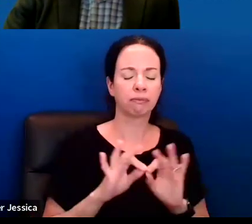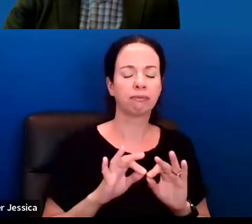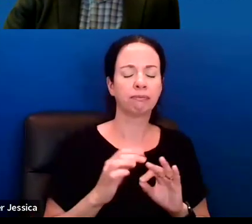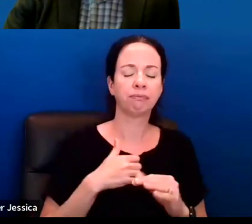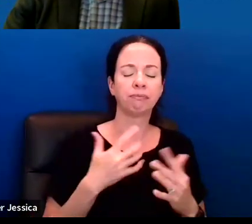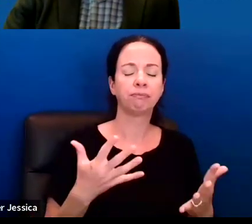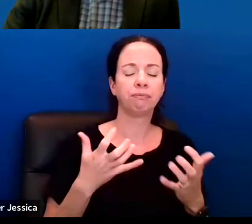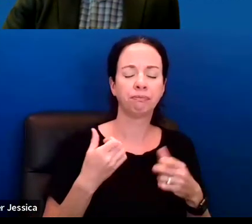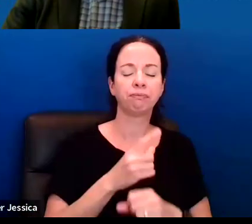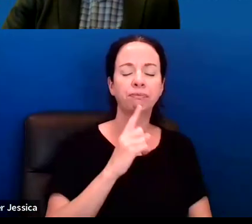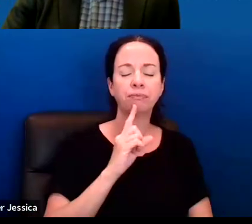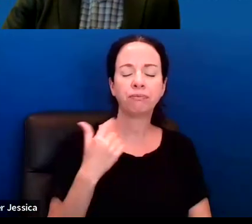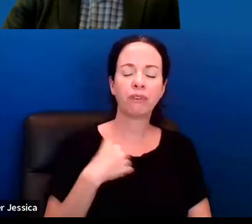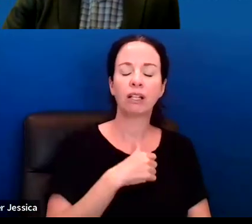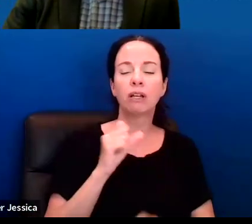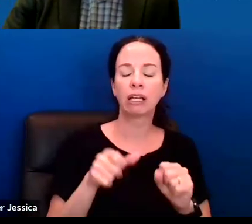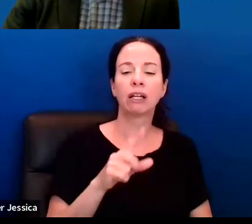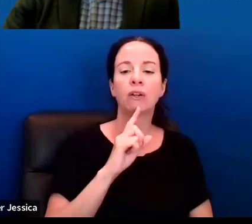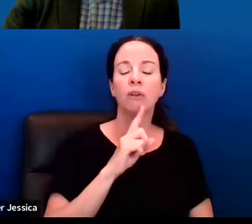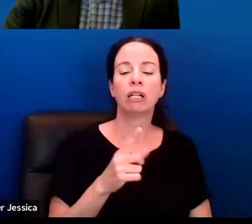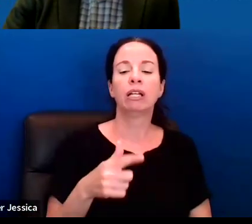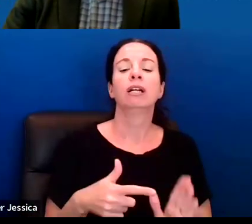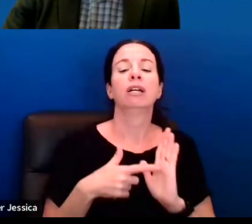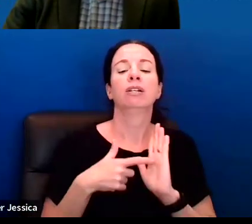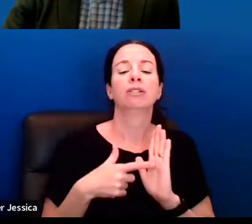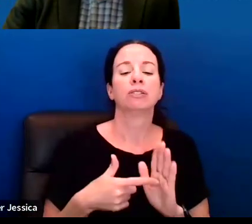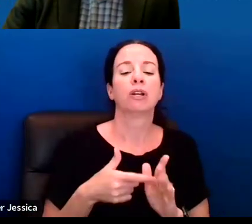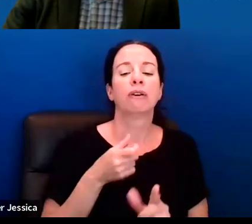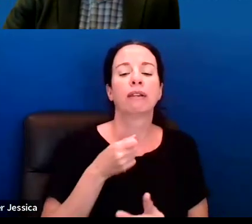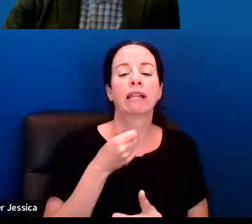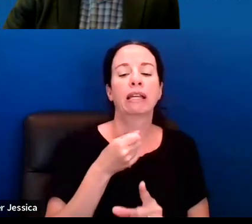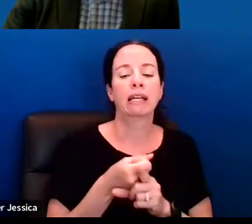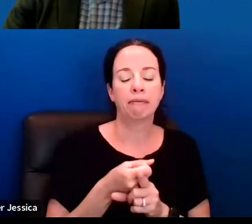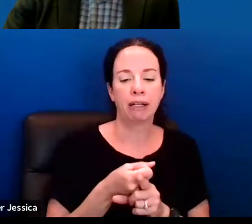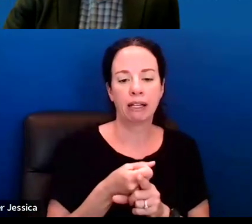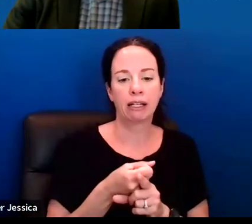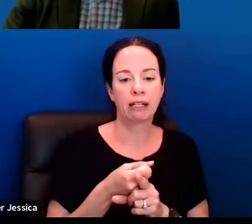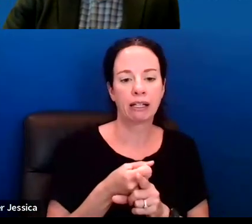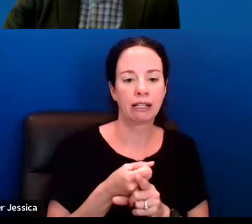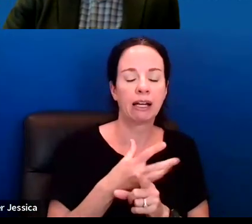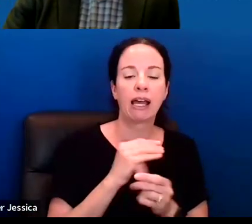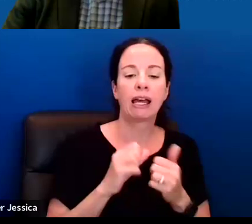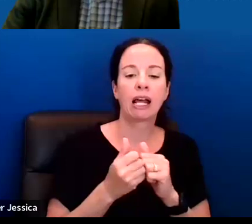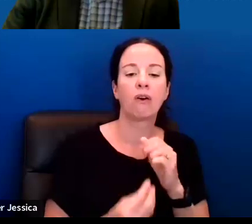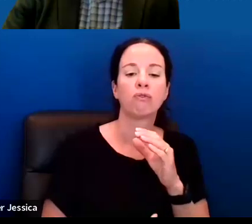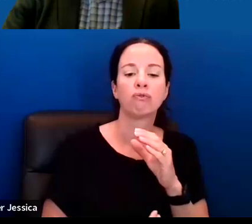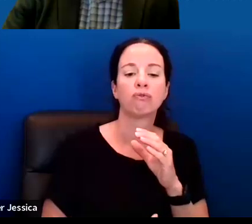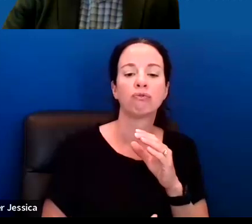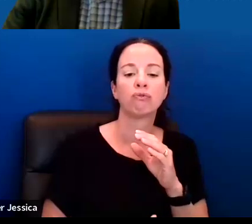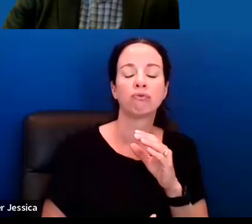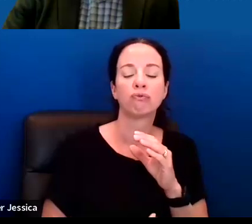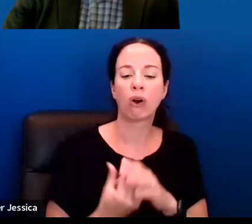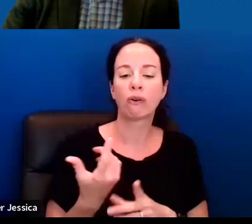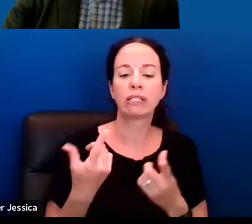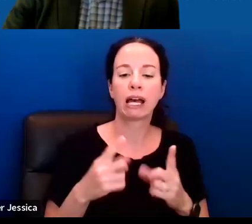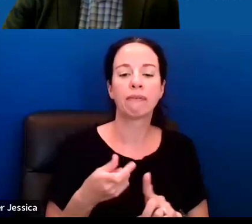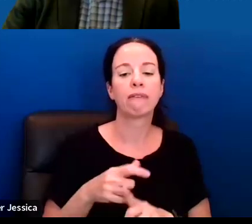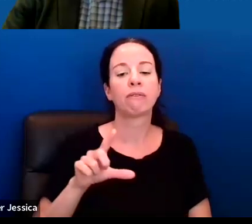that we're able to really show the impact, right? What, how growth is happening from 2026 to 2030.